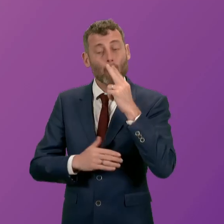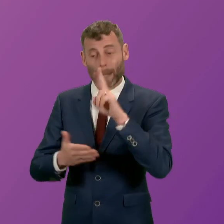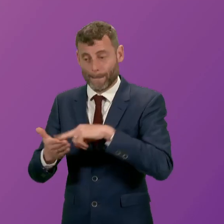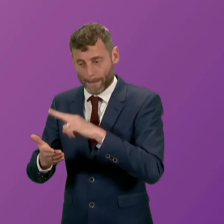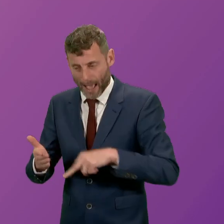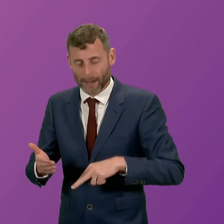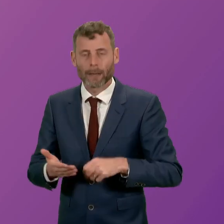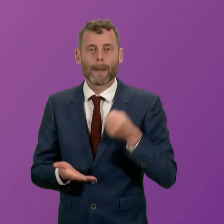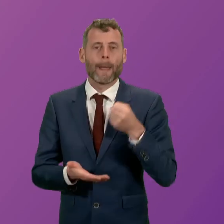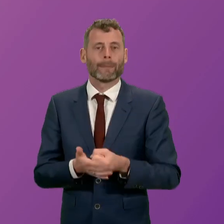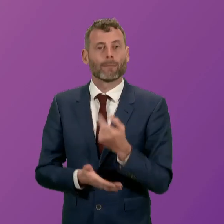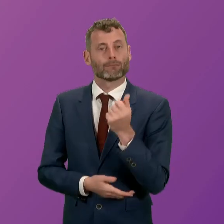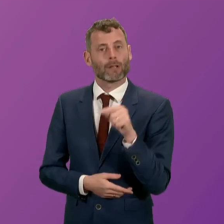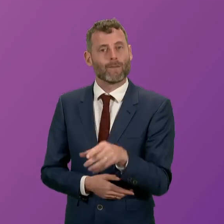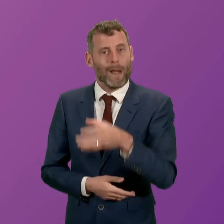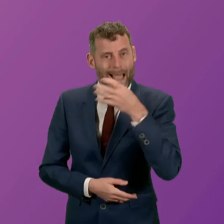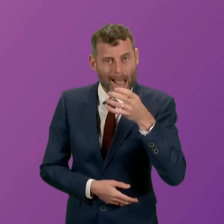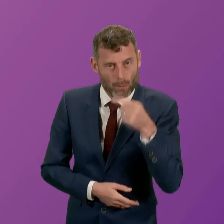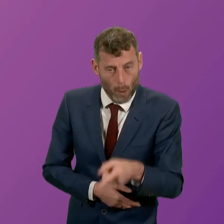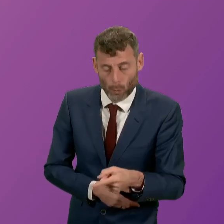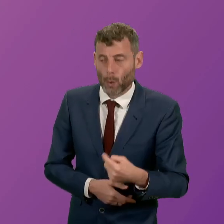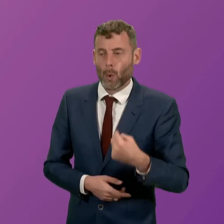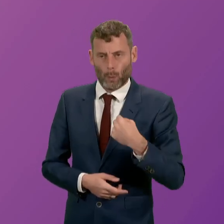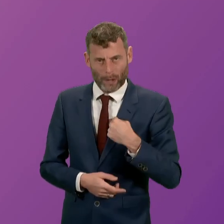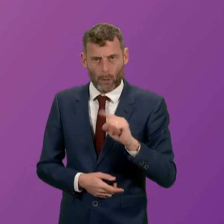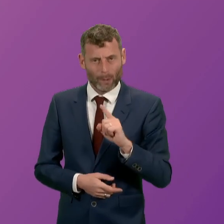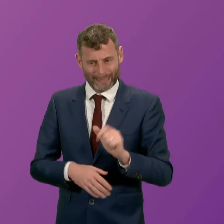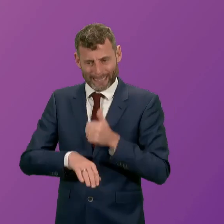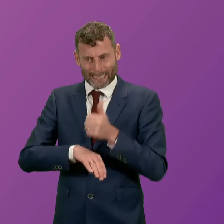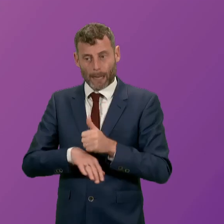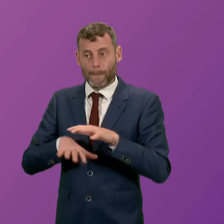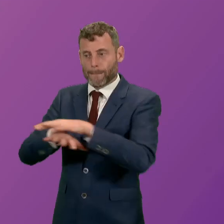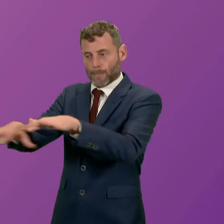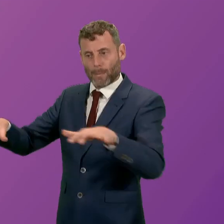will build on that action by publishing our new population health framework in the coming weeks.